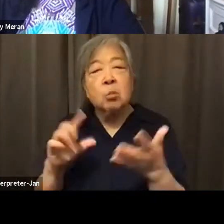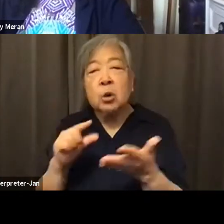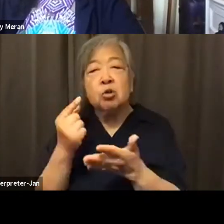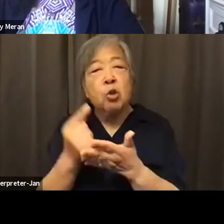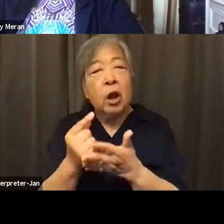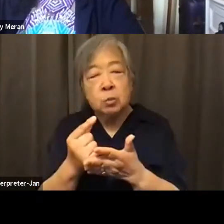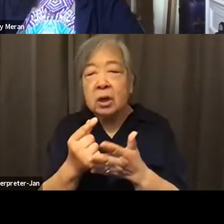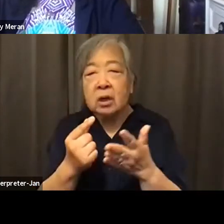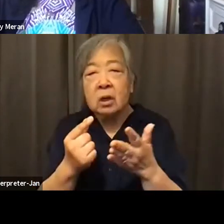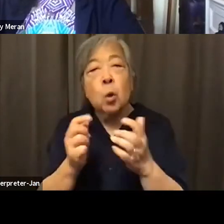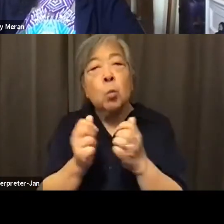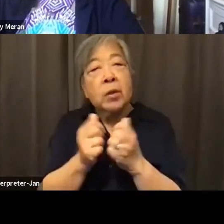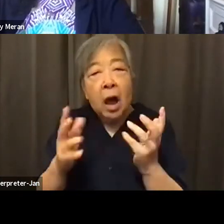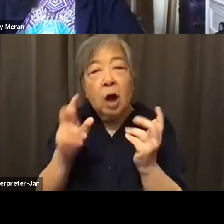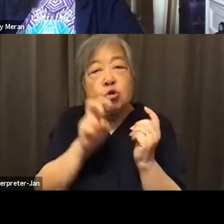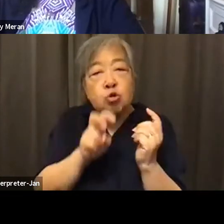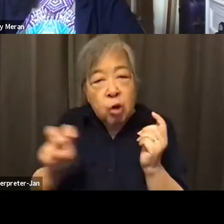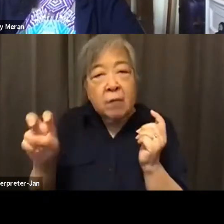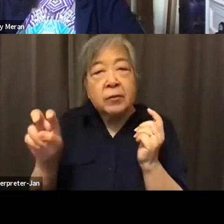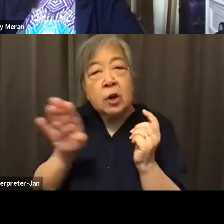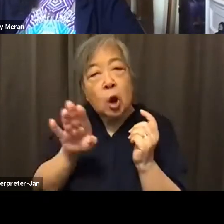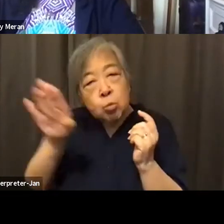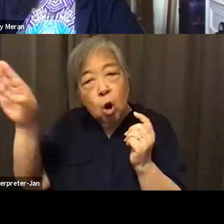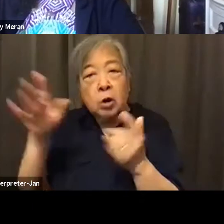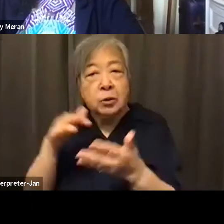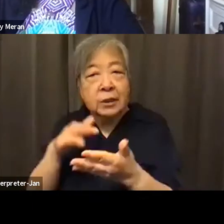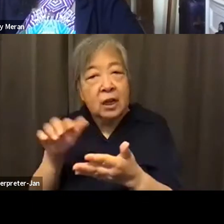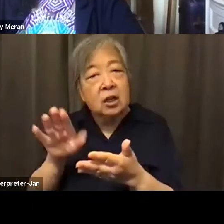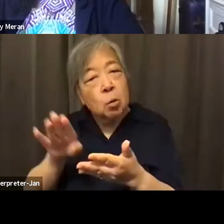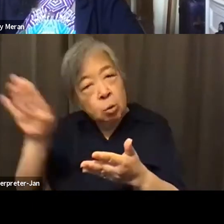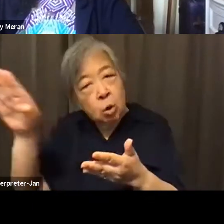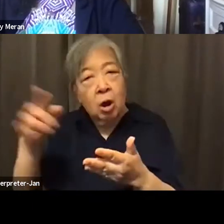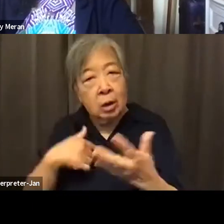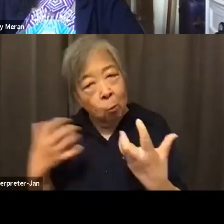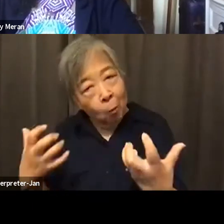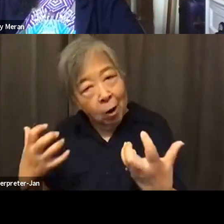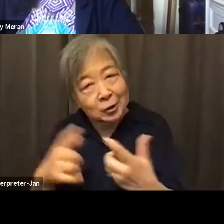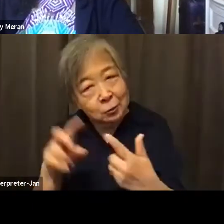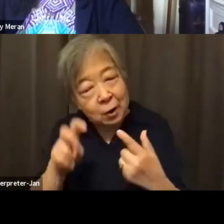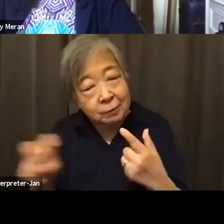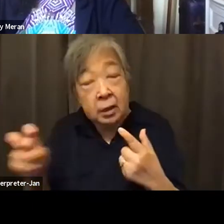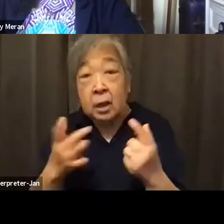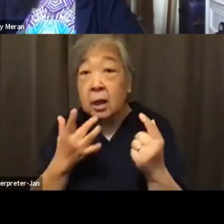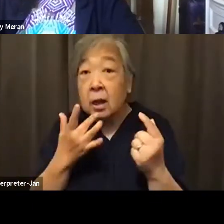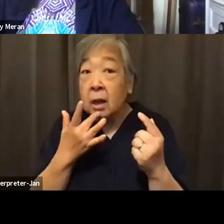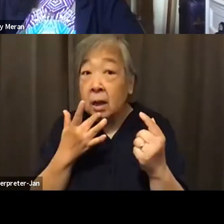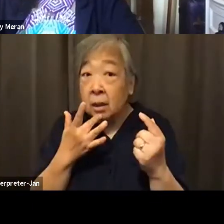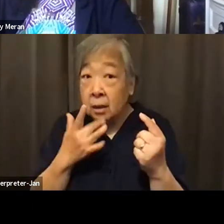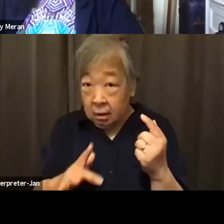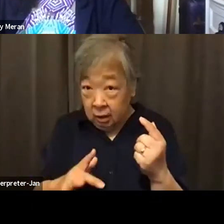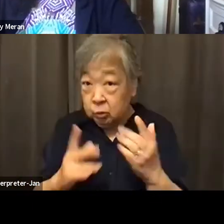traveling abroad or studying abroad so luckily there was a Cape Town, South Africa, Winter